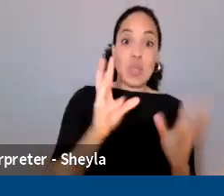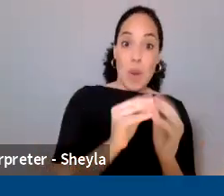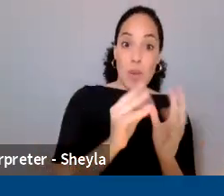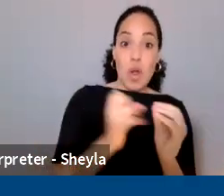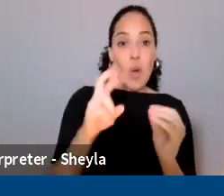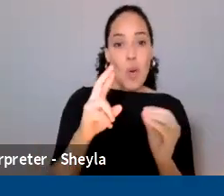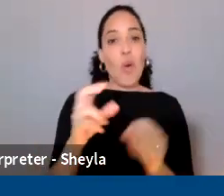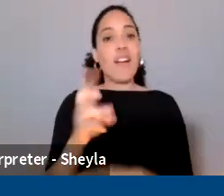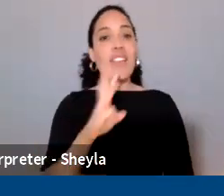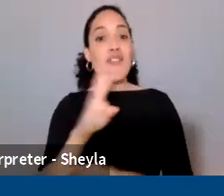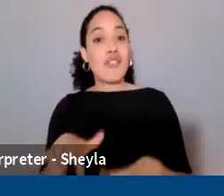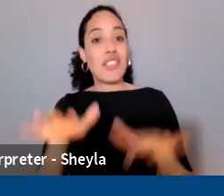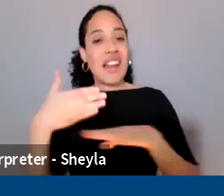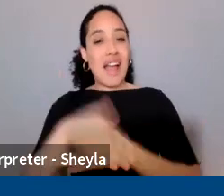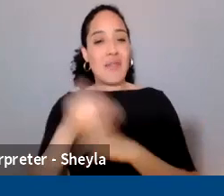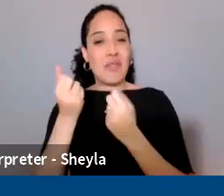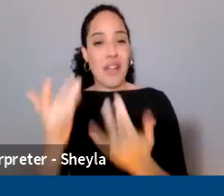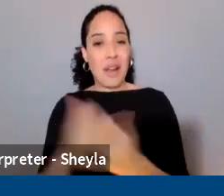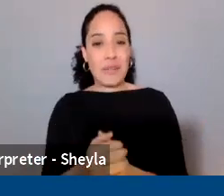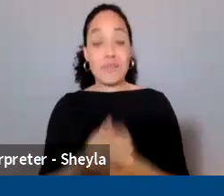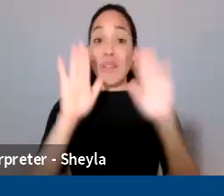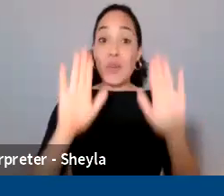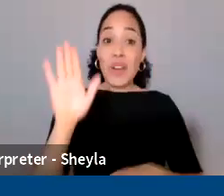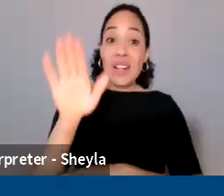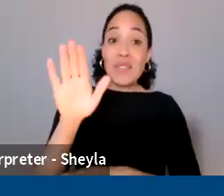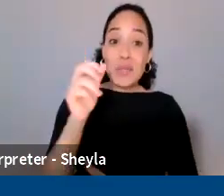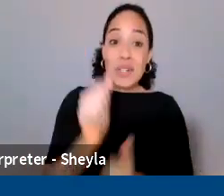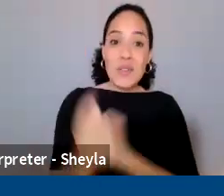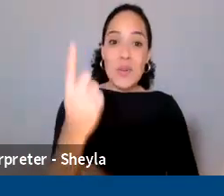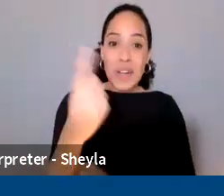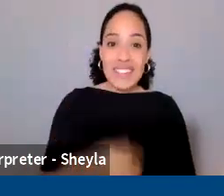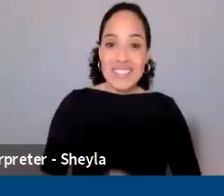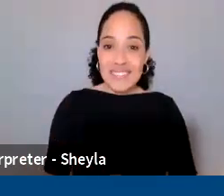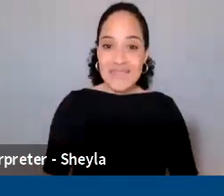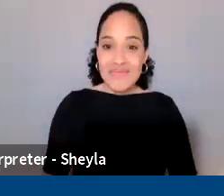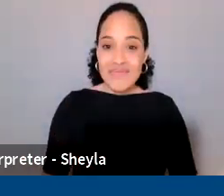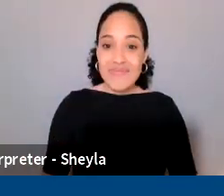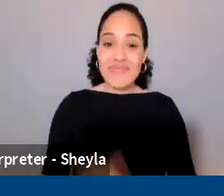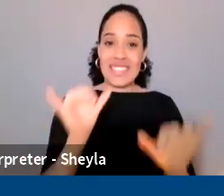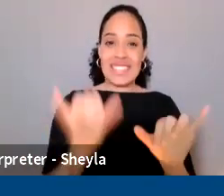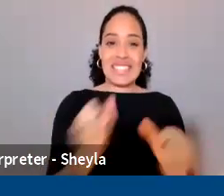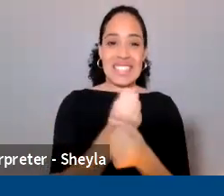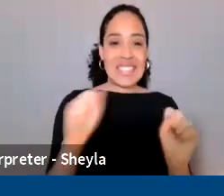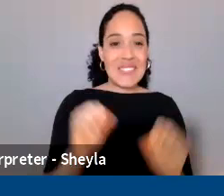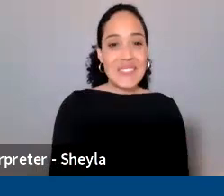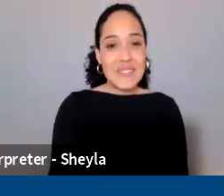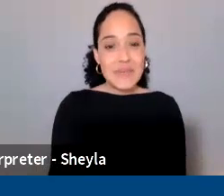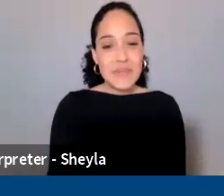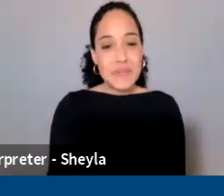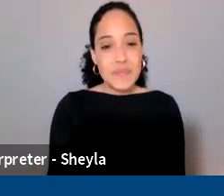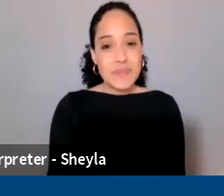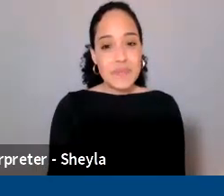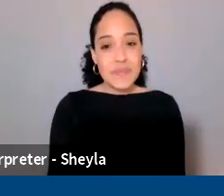uh have a great afternoon everyone and we hope everyone is staying safe